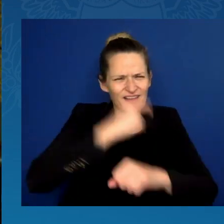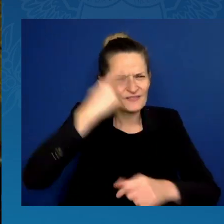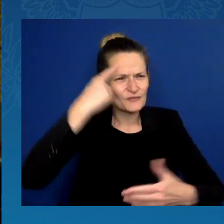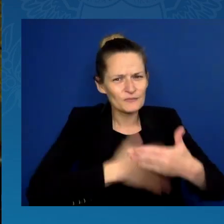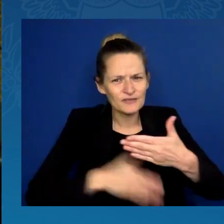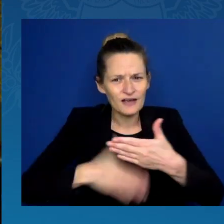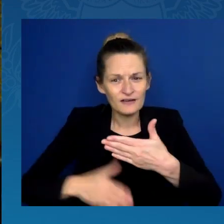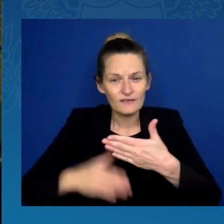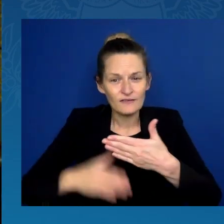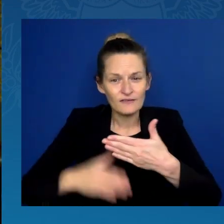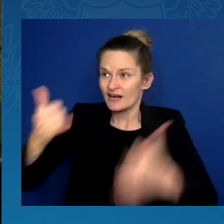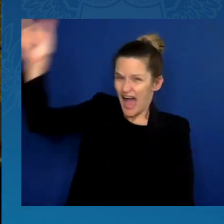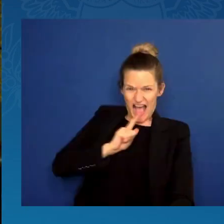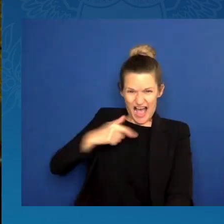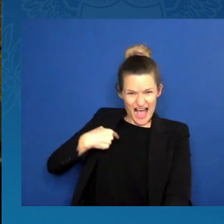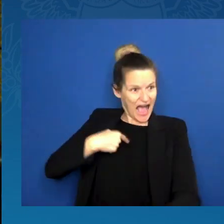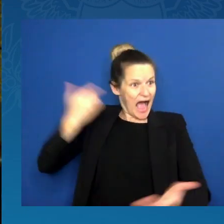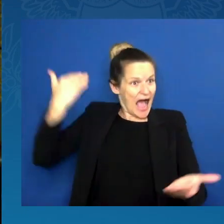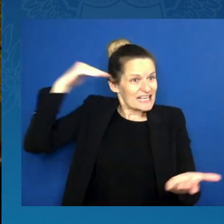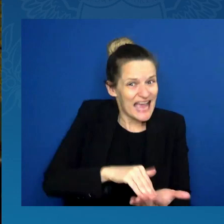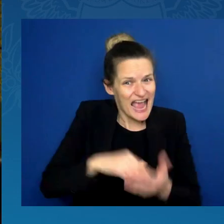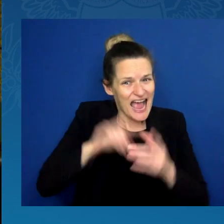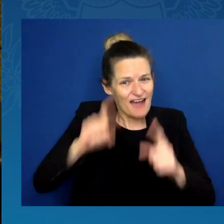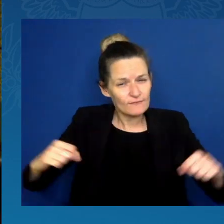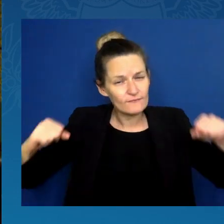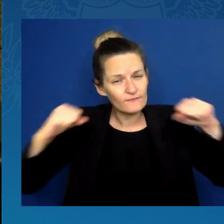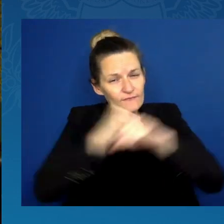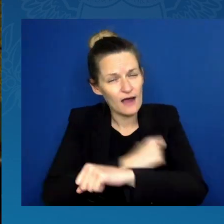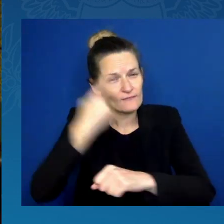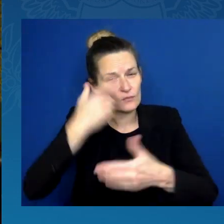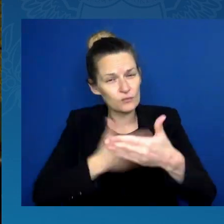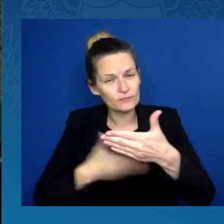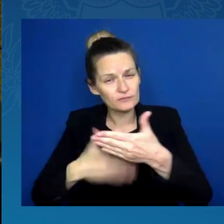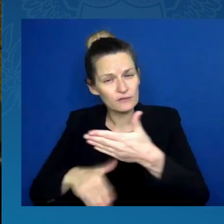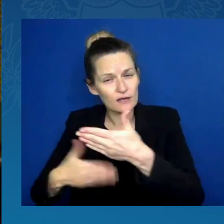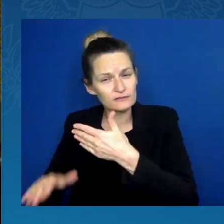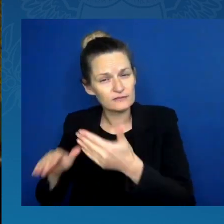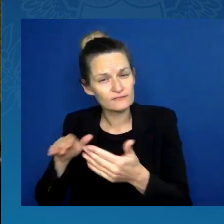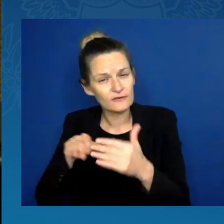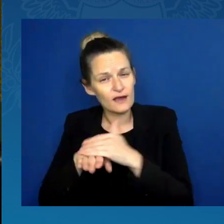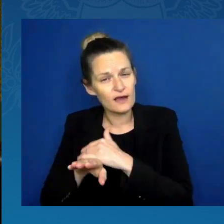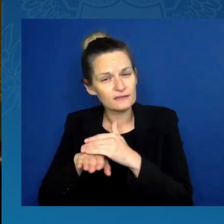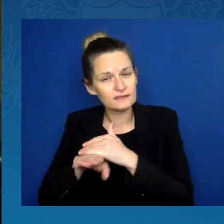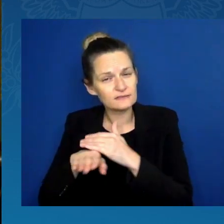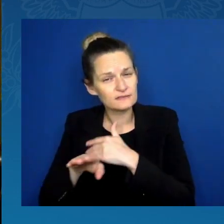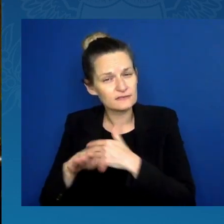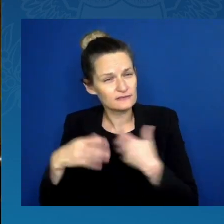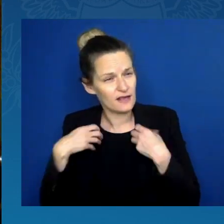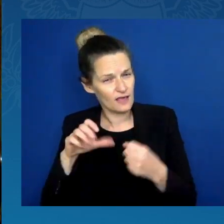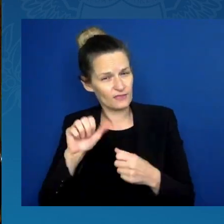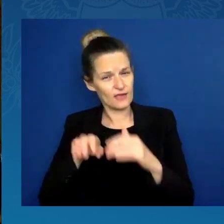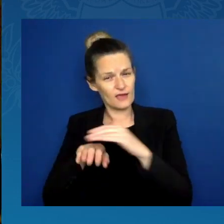And my niece might have to fight for abortion access too. So it's an issue that's really prudent for our communities.